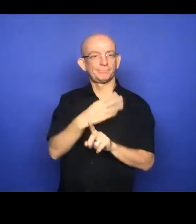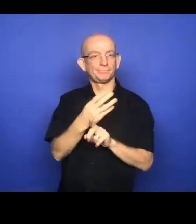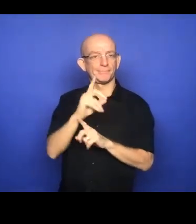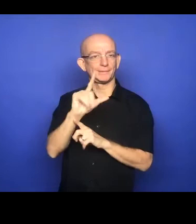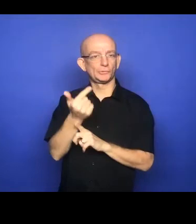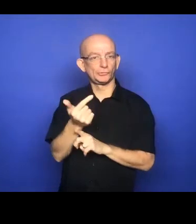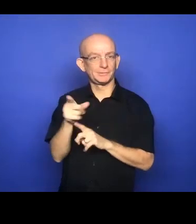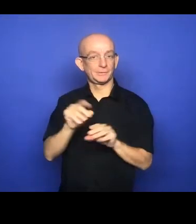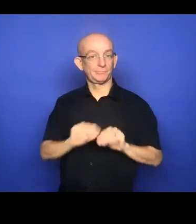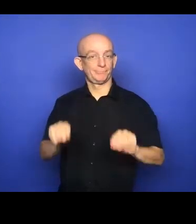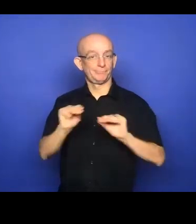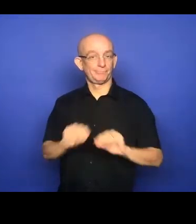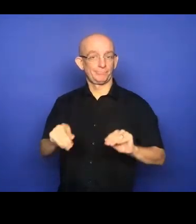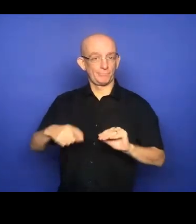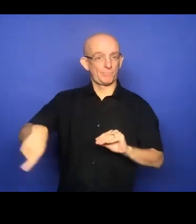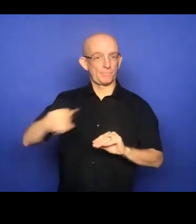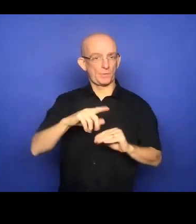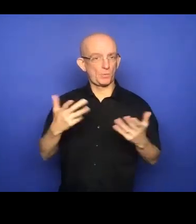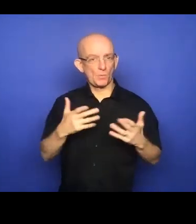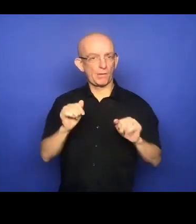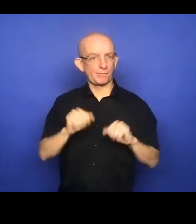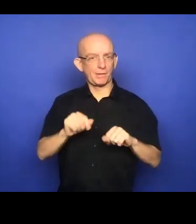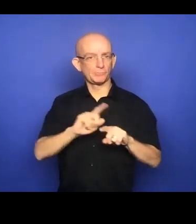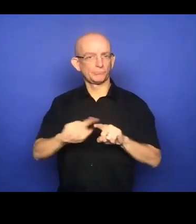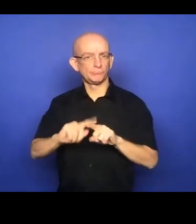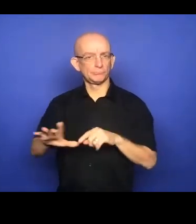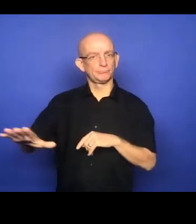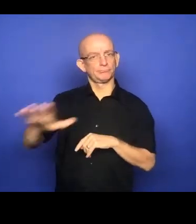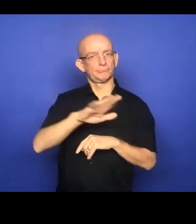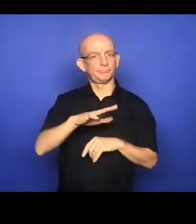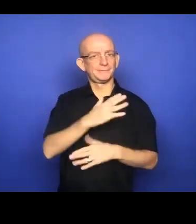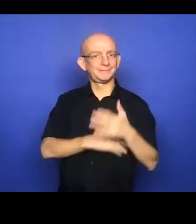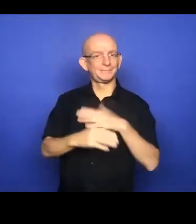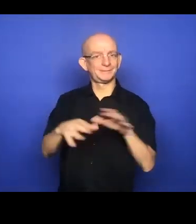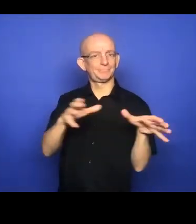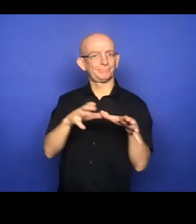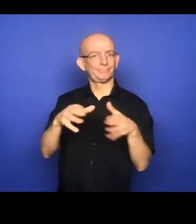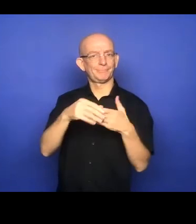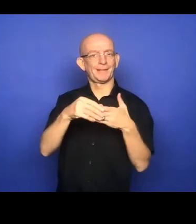of leaders in the disability sector on advocacy for appropriate disability